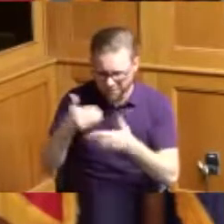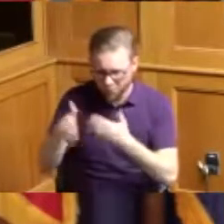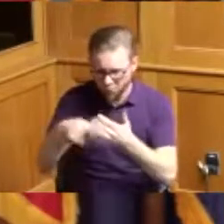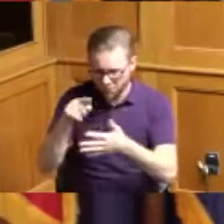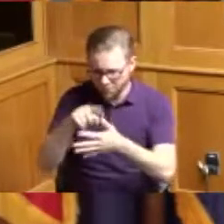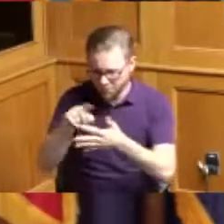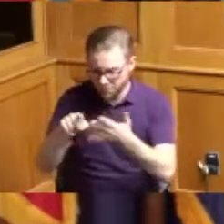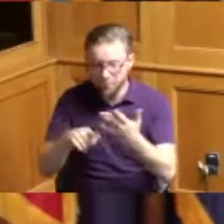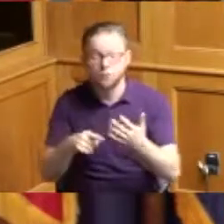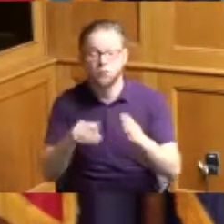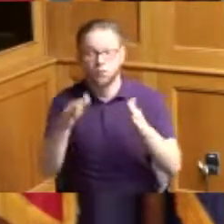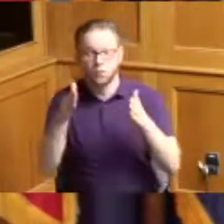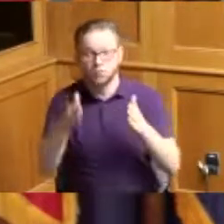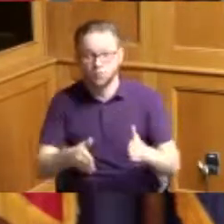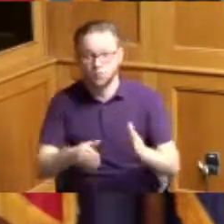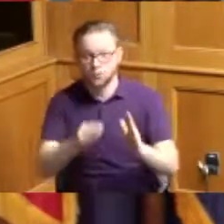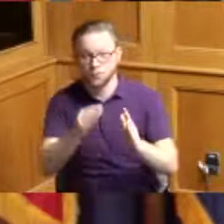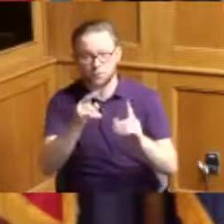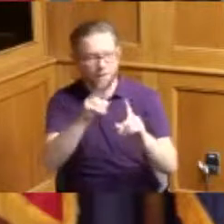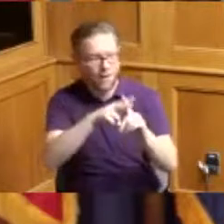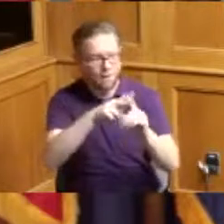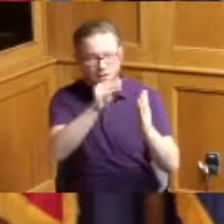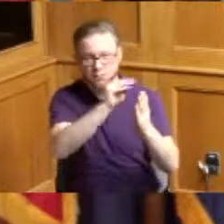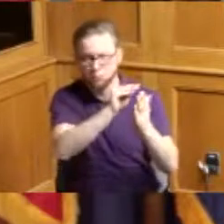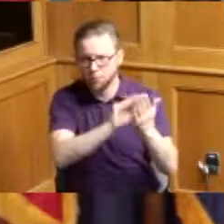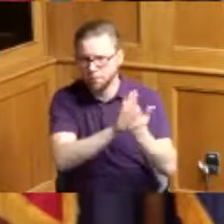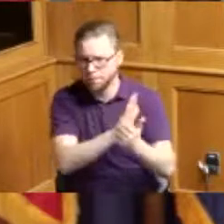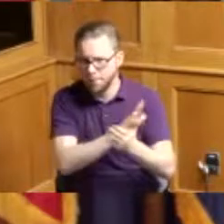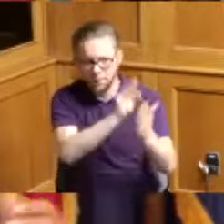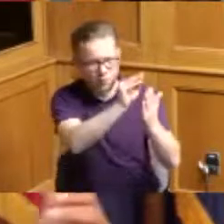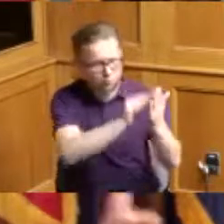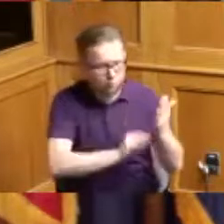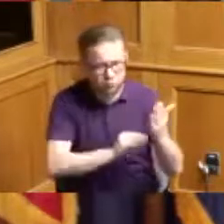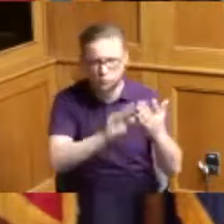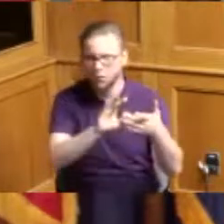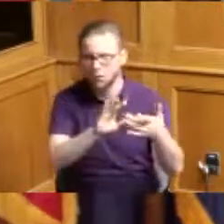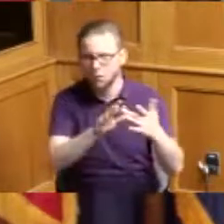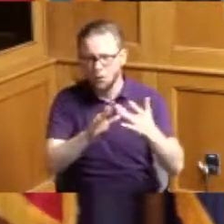feels that application whether online whether it's at the bus whether it's you know wherever